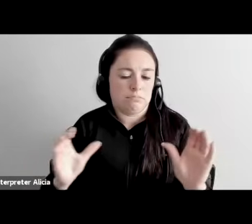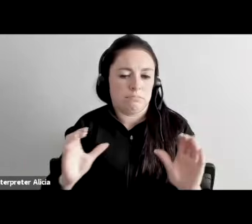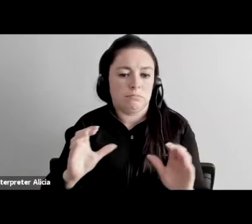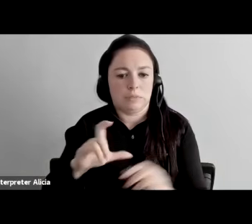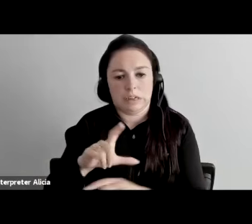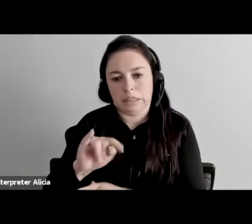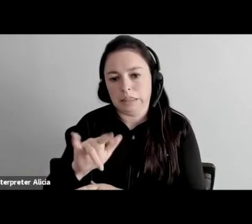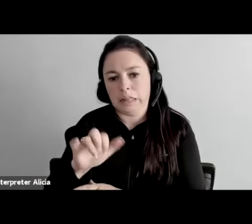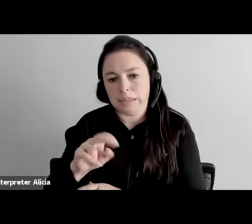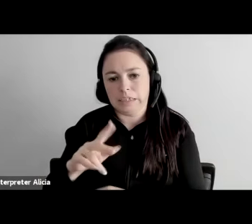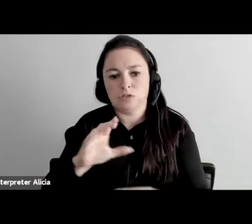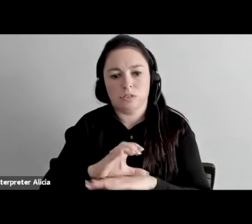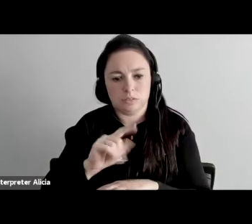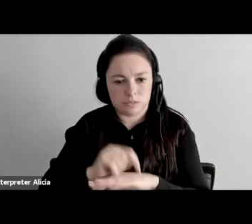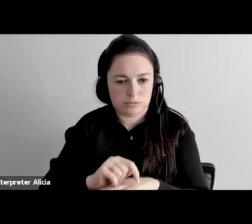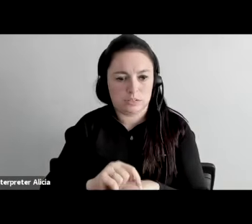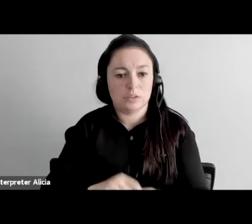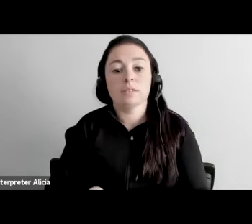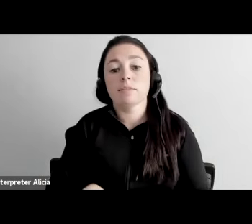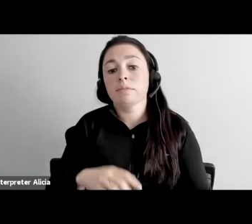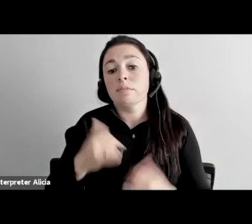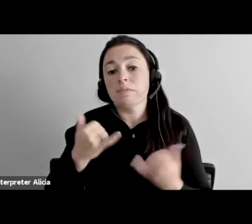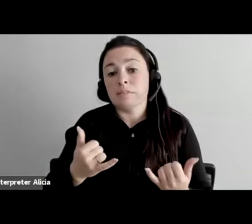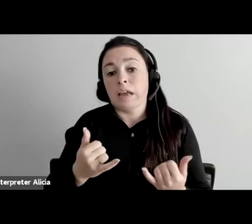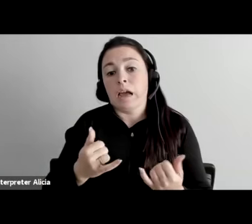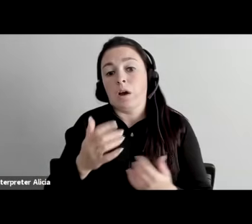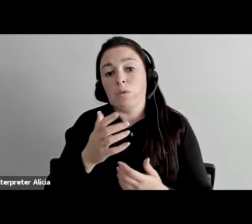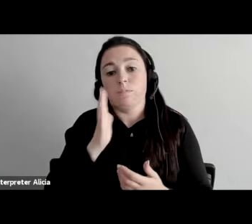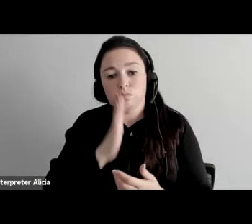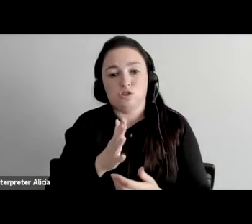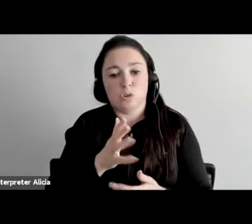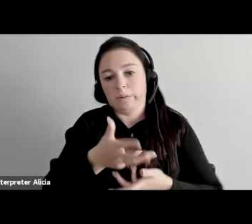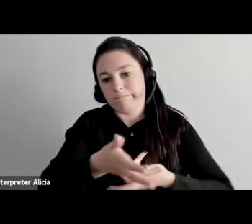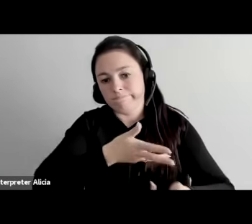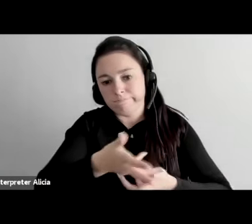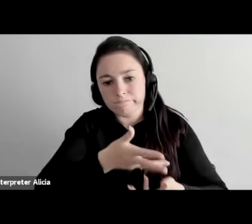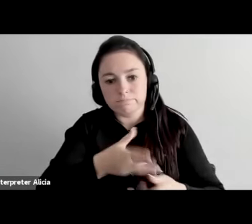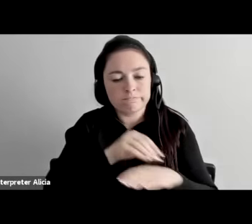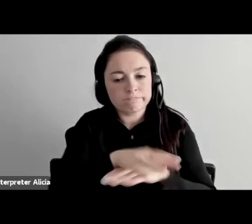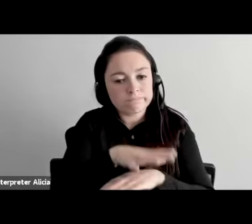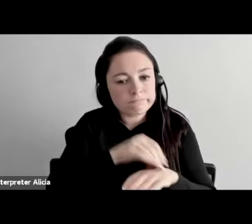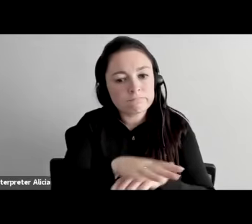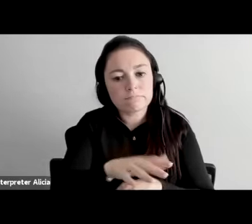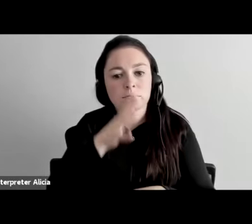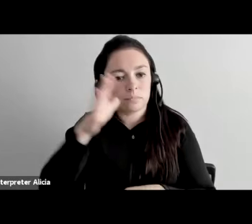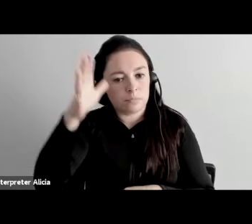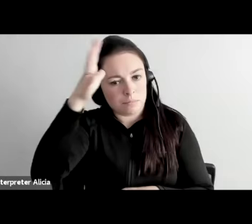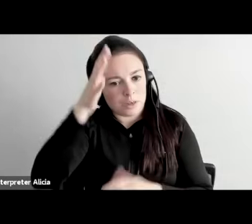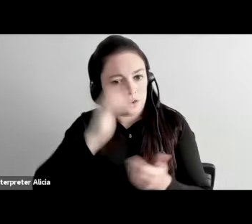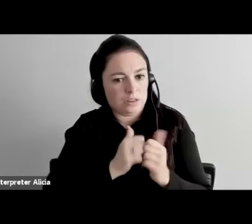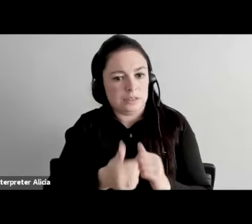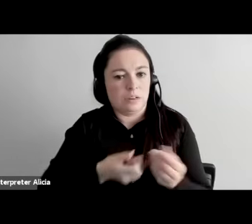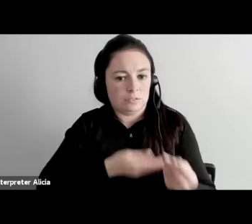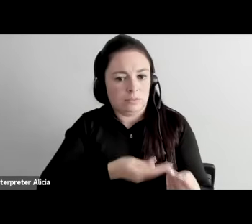in providing care to families with disabilities. She strives to help disabled parents and their families